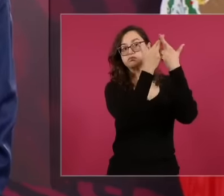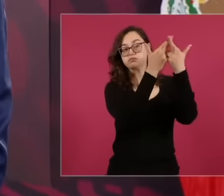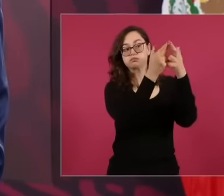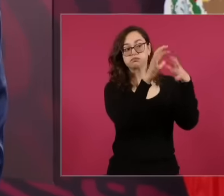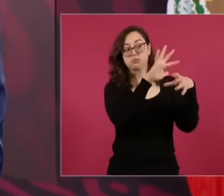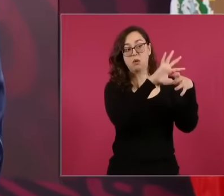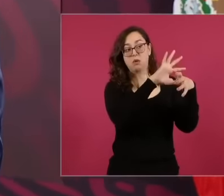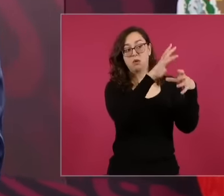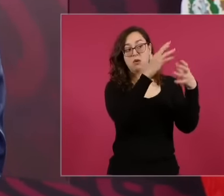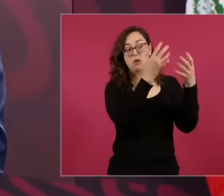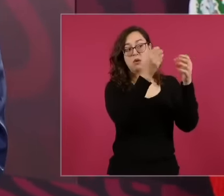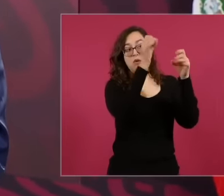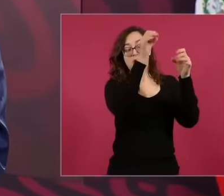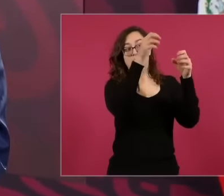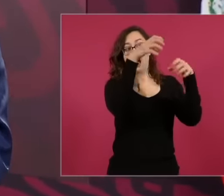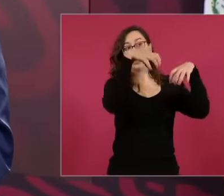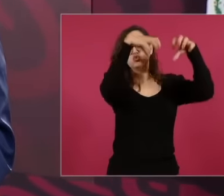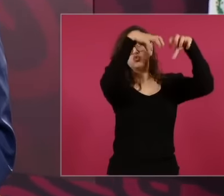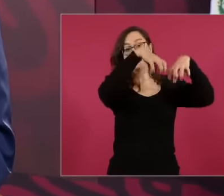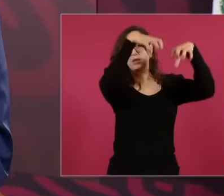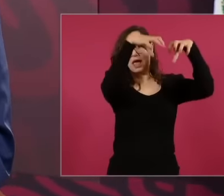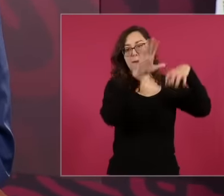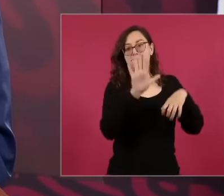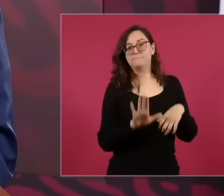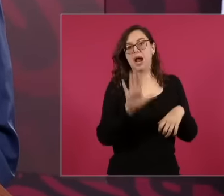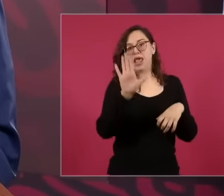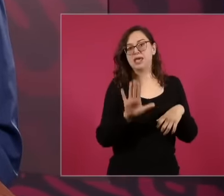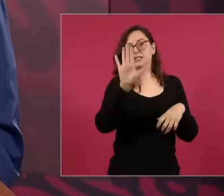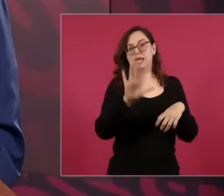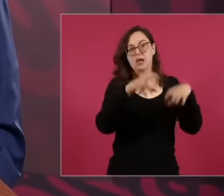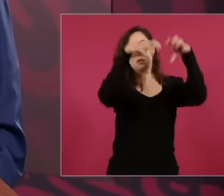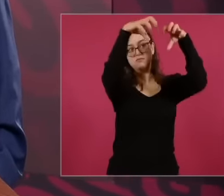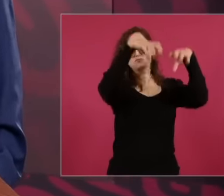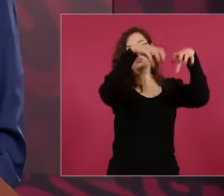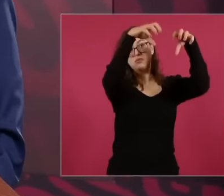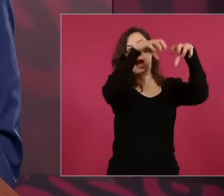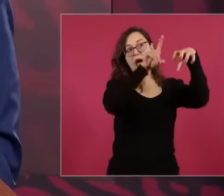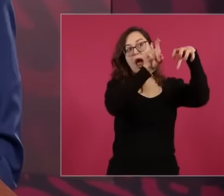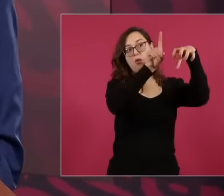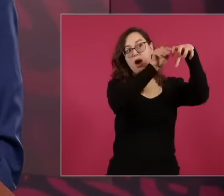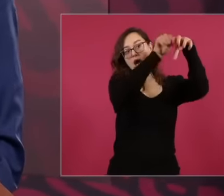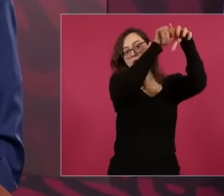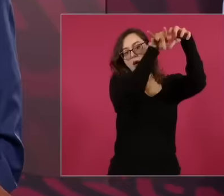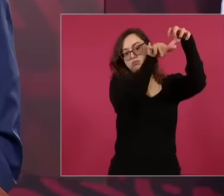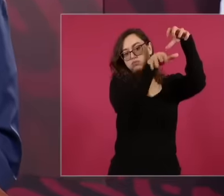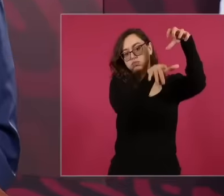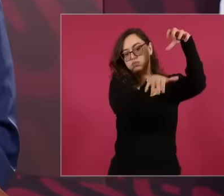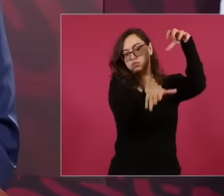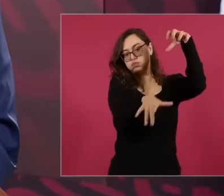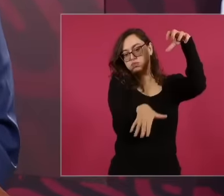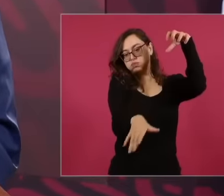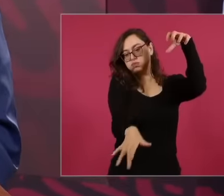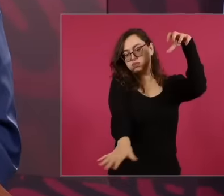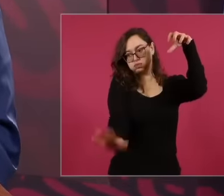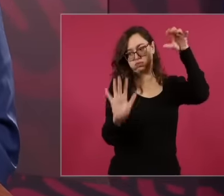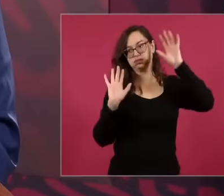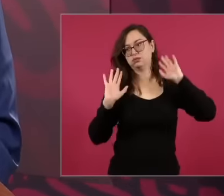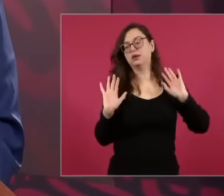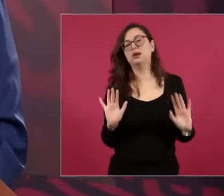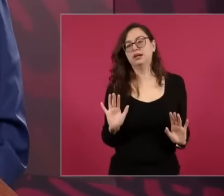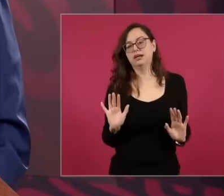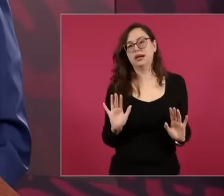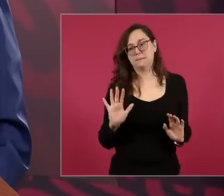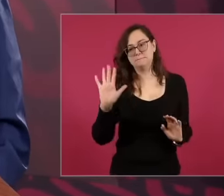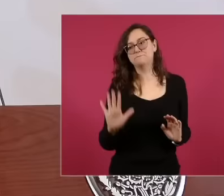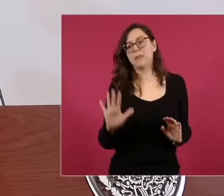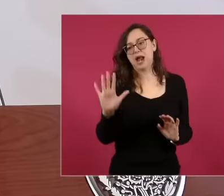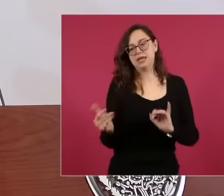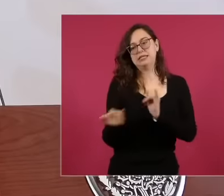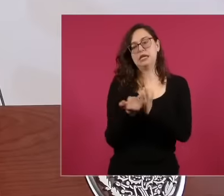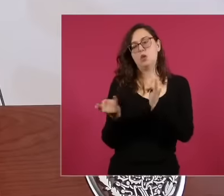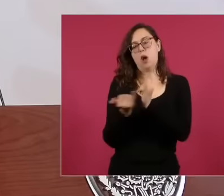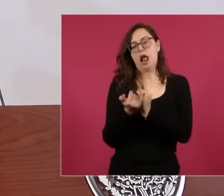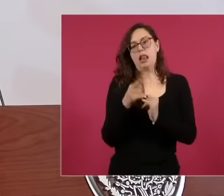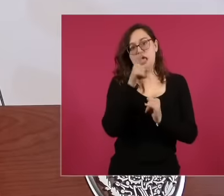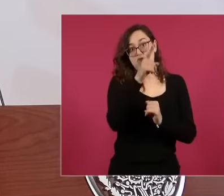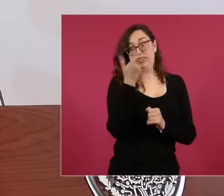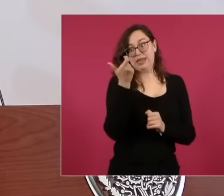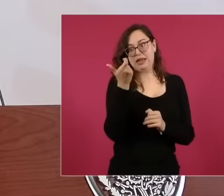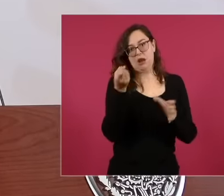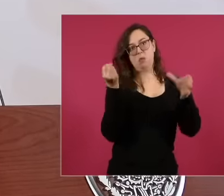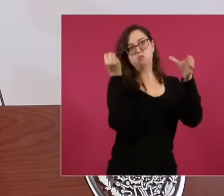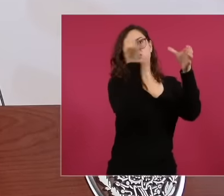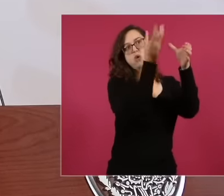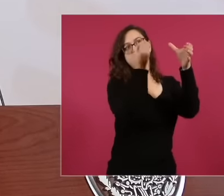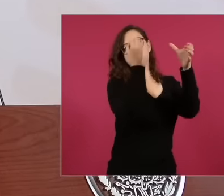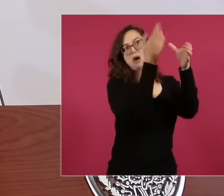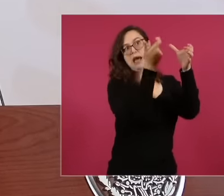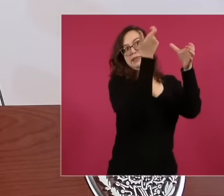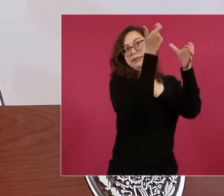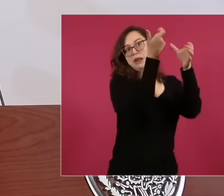hard at the top it splashed down does not make it It bathes those at the top but it splashes at the bottom, so it was